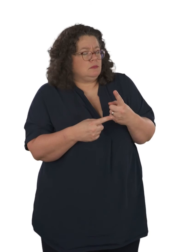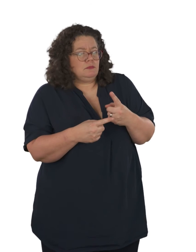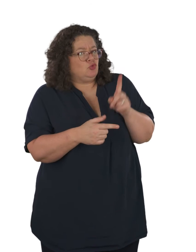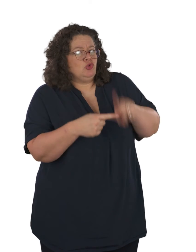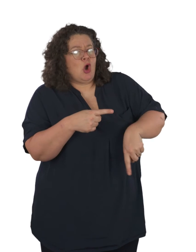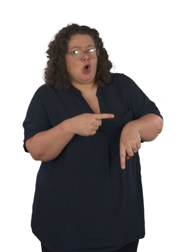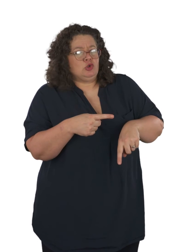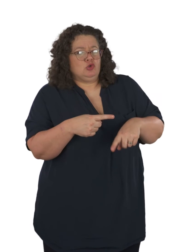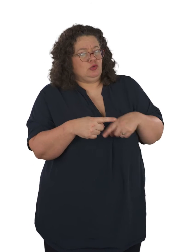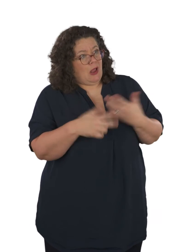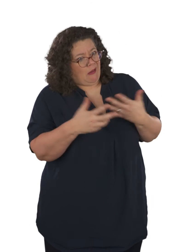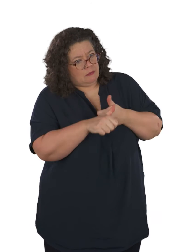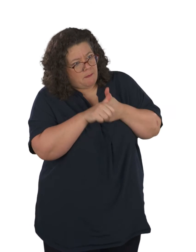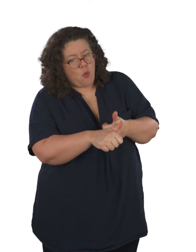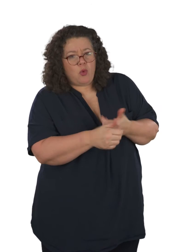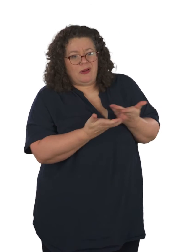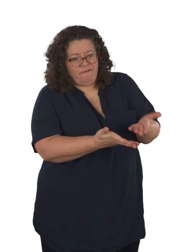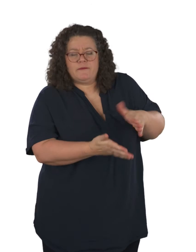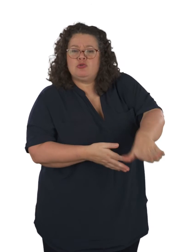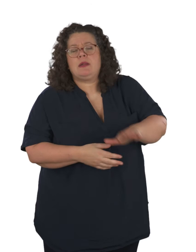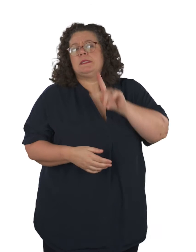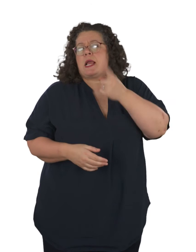The council cannot charge for any support they give to a child.